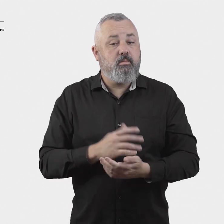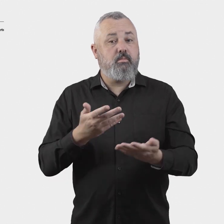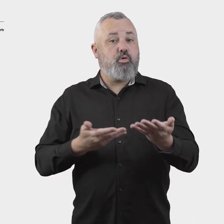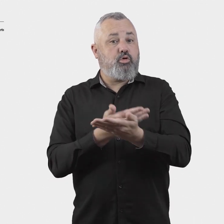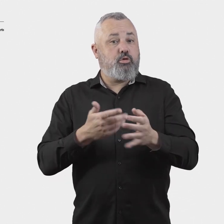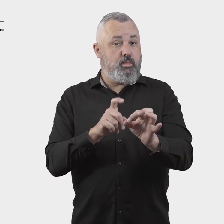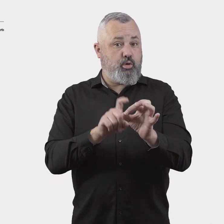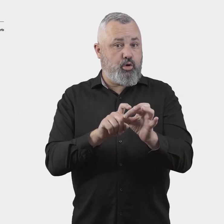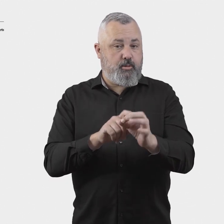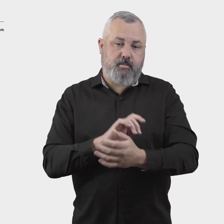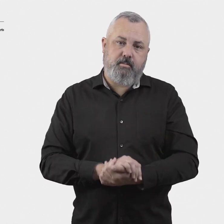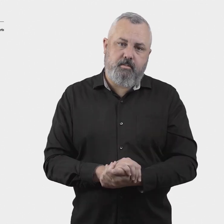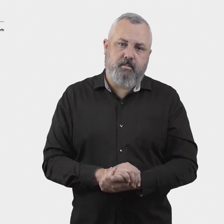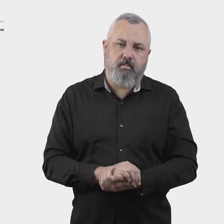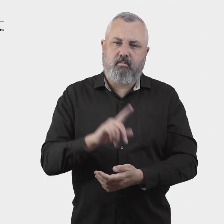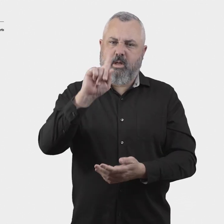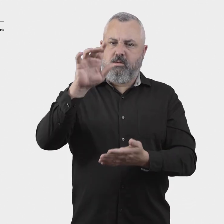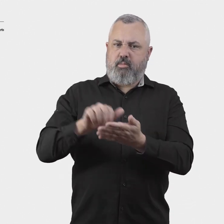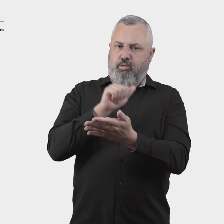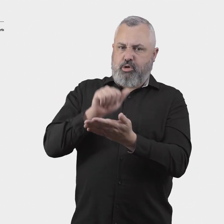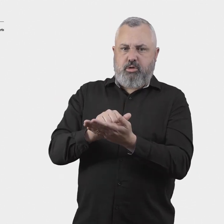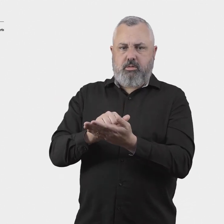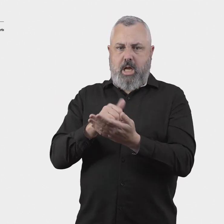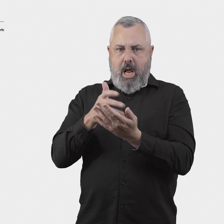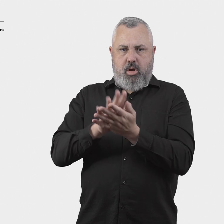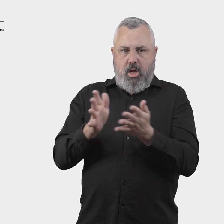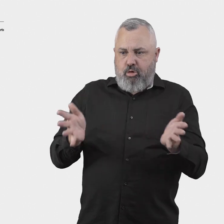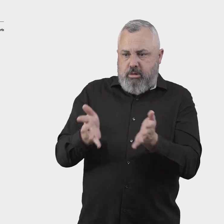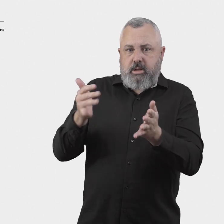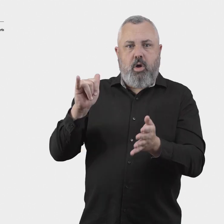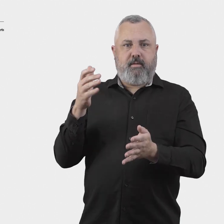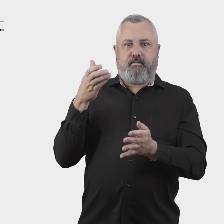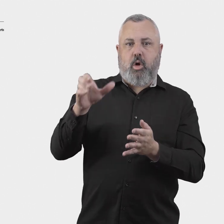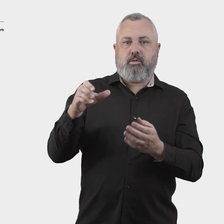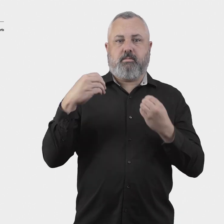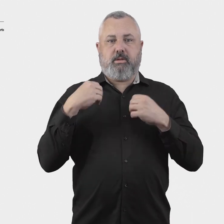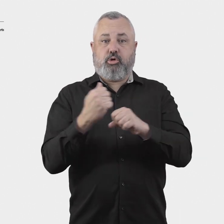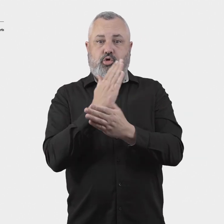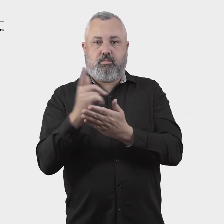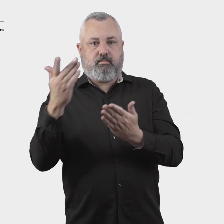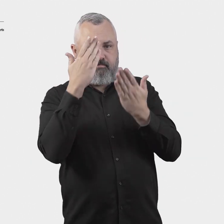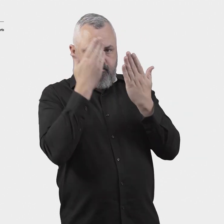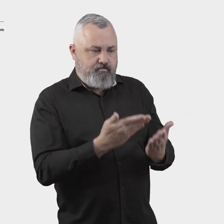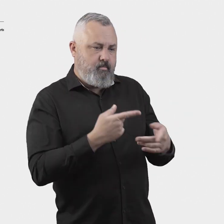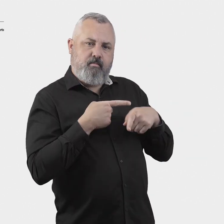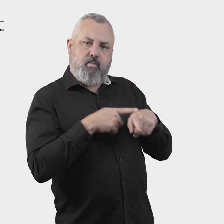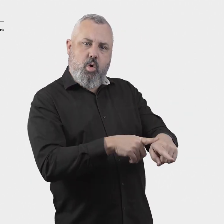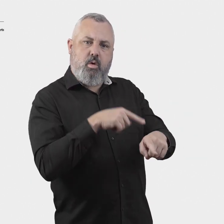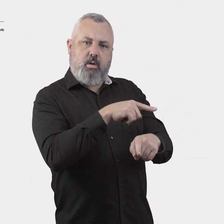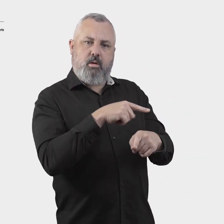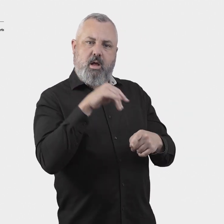Consultation question 23. What enforcement arrangements are appropriate to achieve compliance with